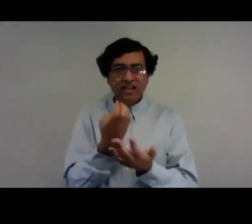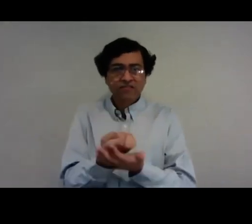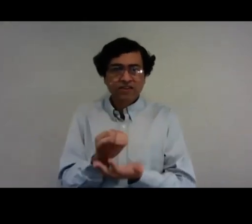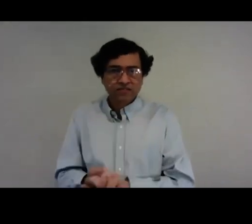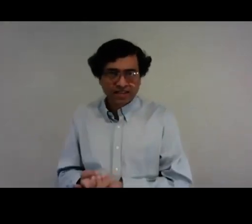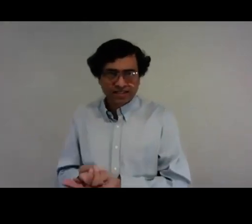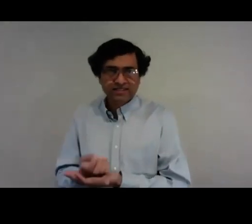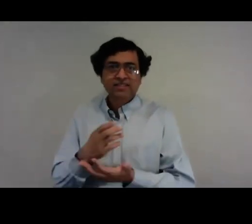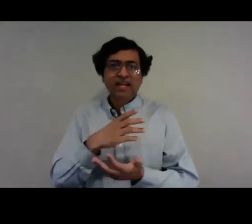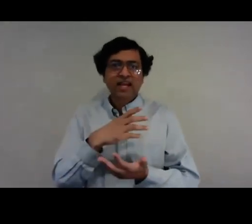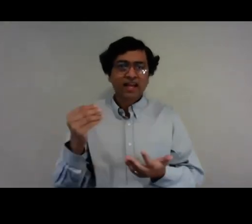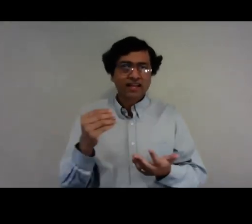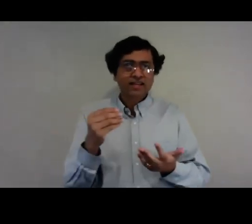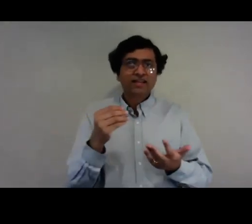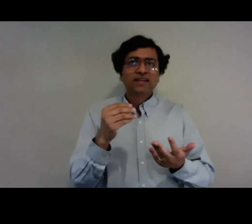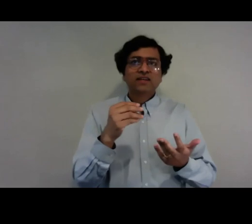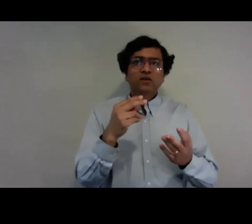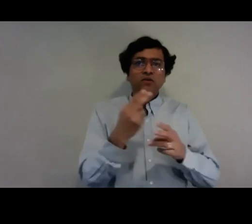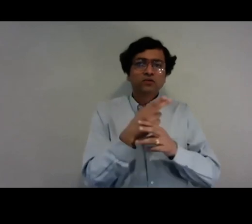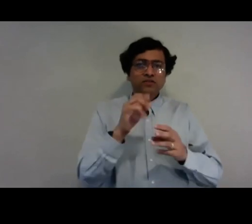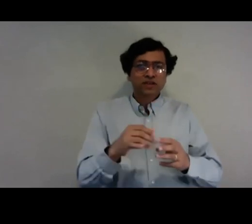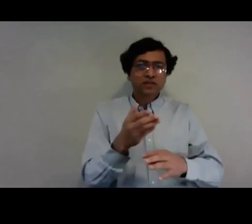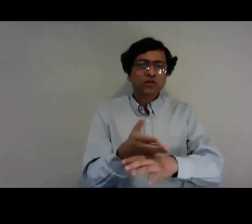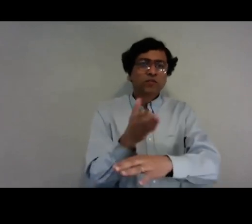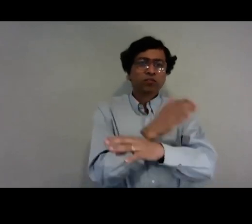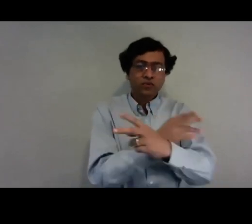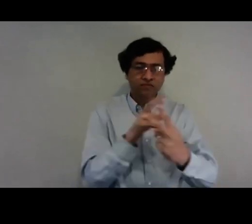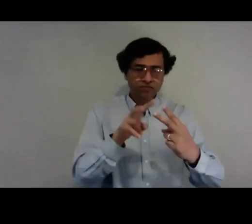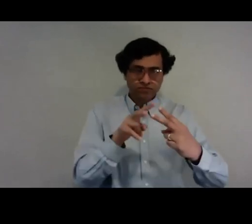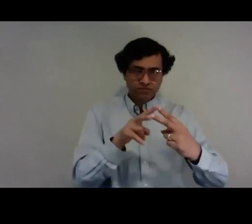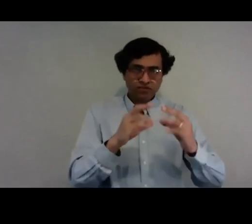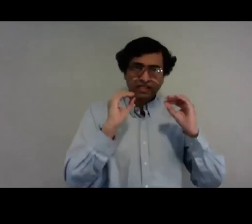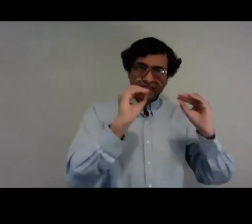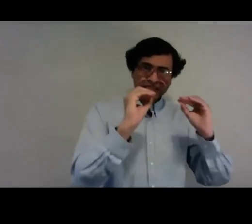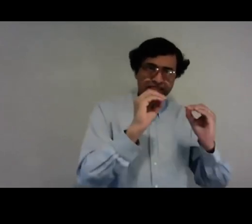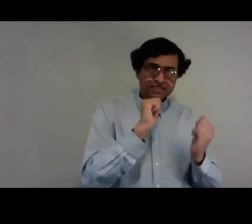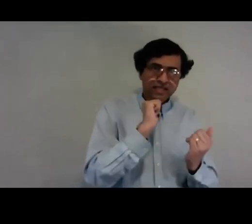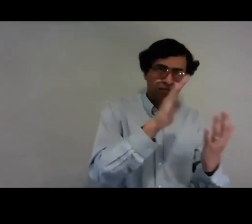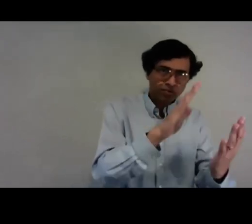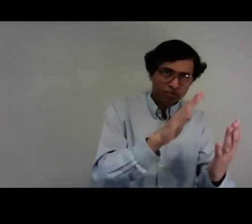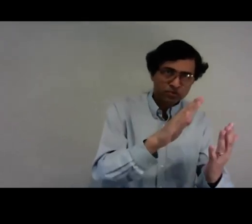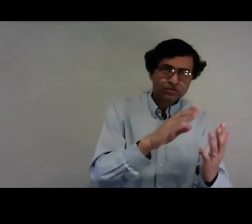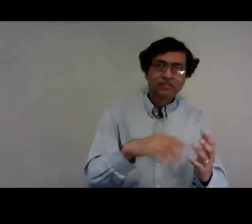When we look at research it shows us with evidence that there are ways to improve